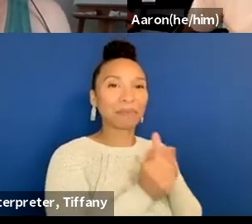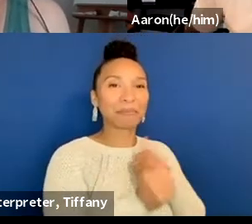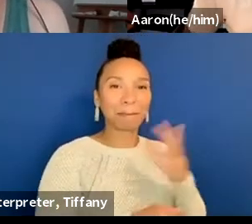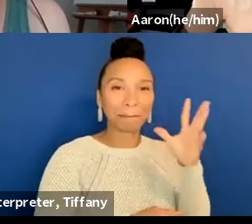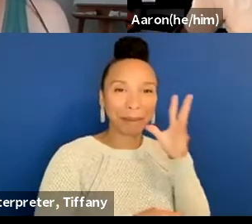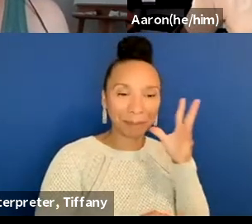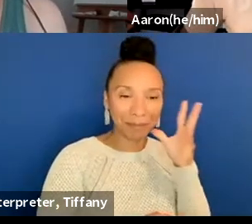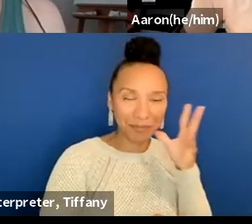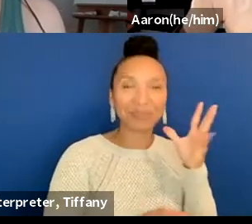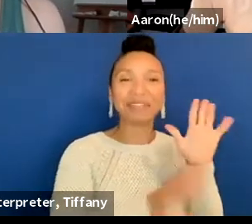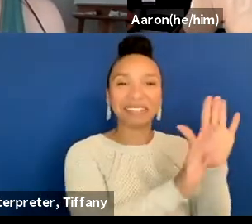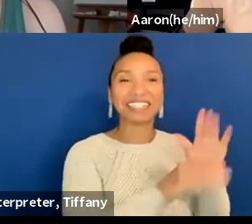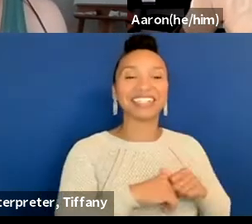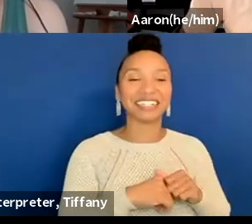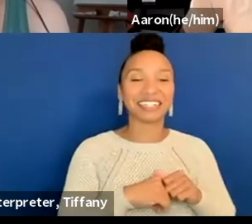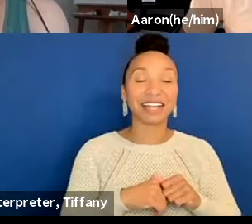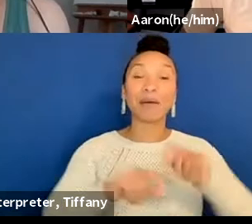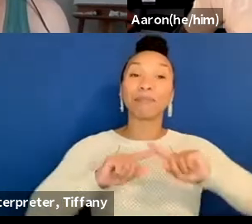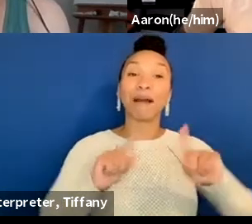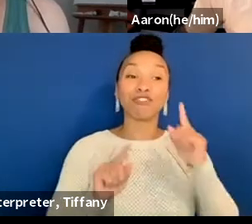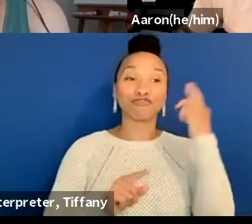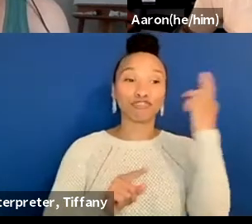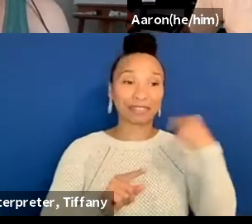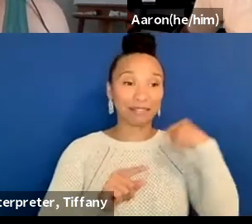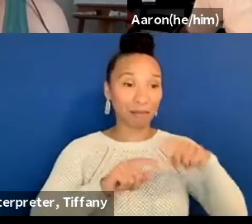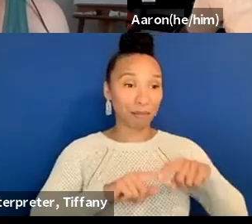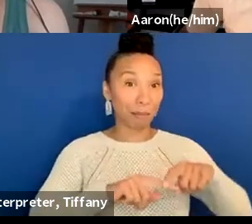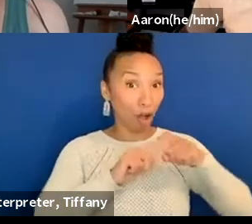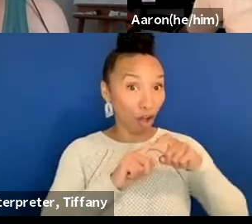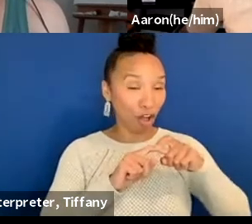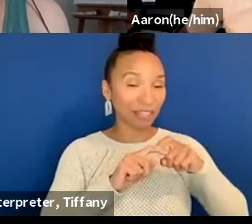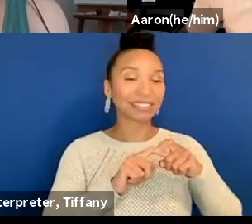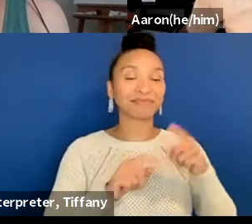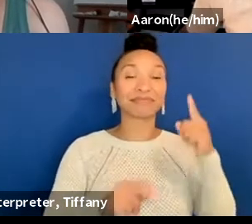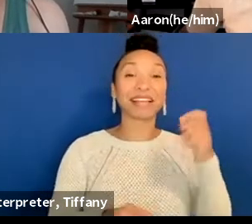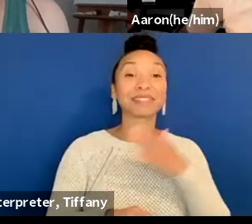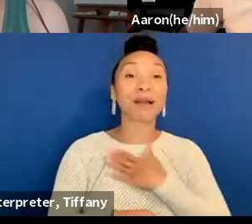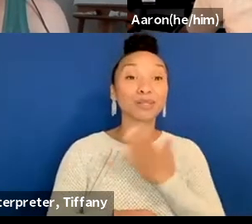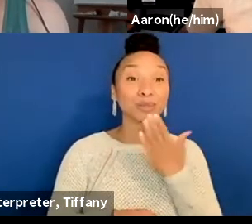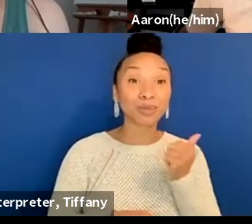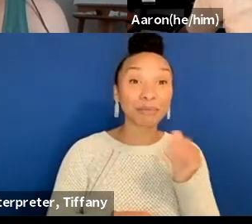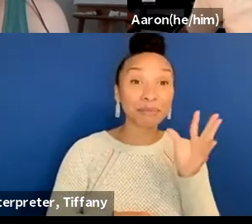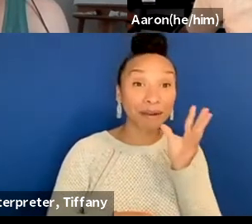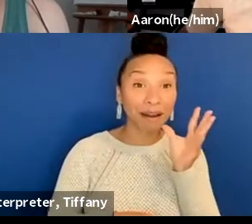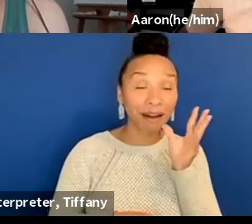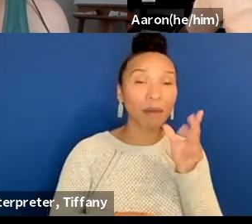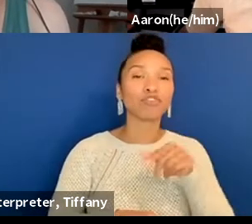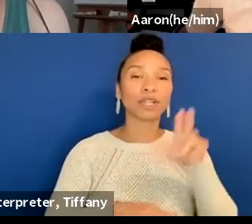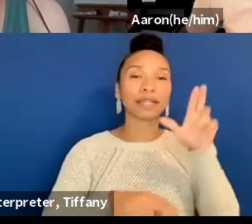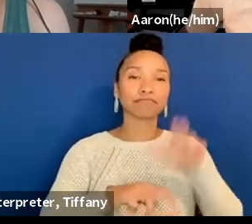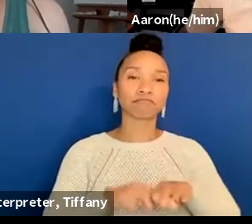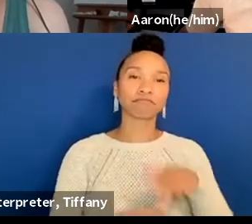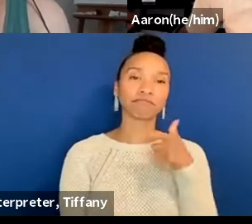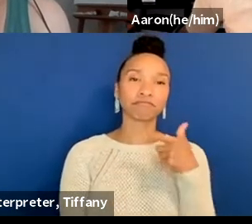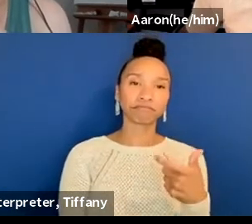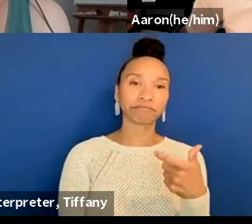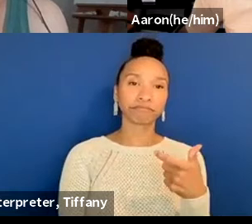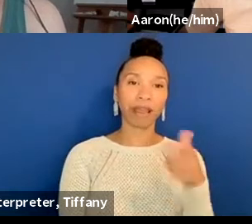Benjamin (they/them/elle): smiling being proud and didn't understand any of it, because all we had Spanish language interpretation she never made it on the line so.